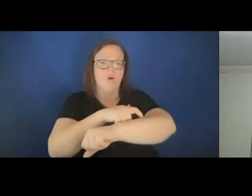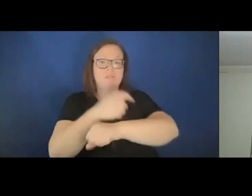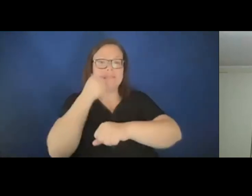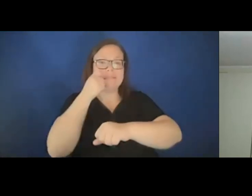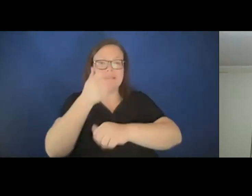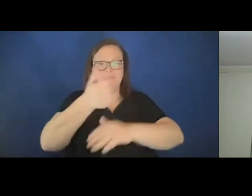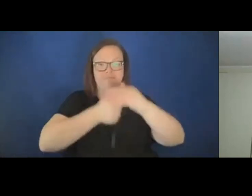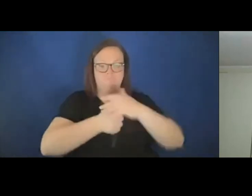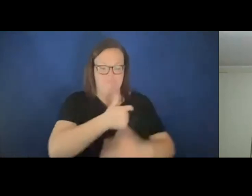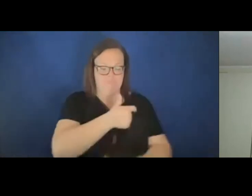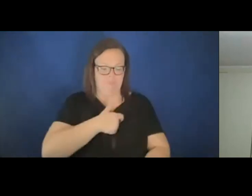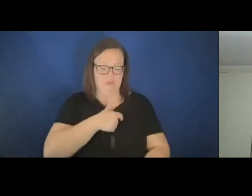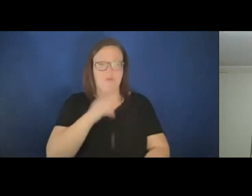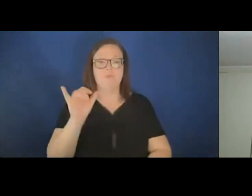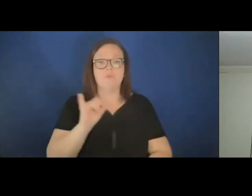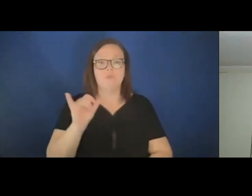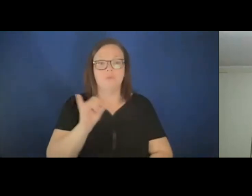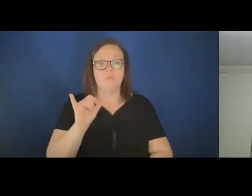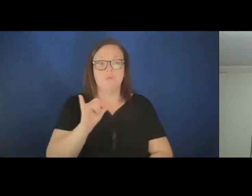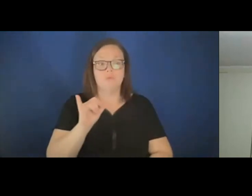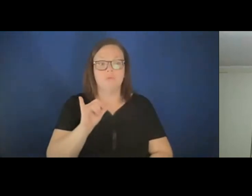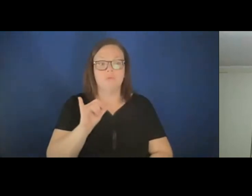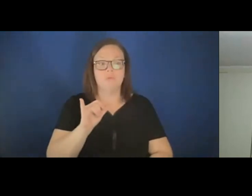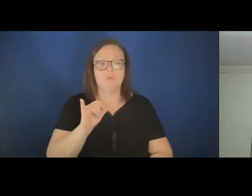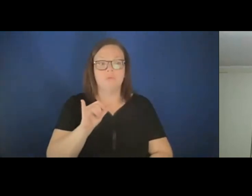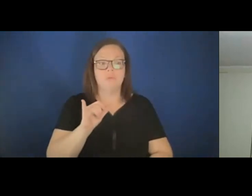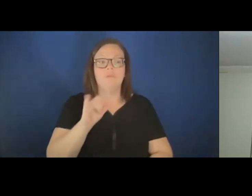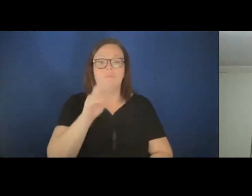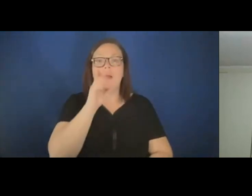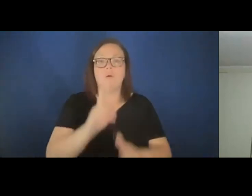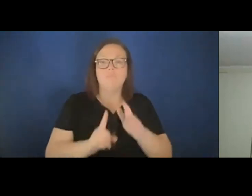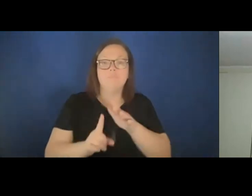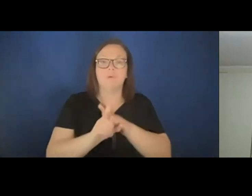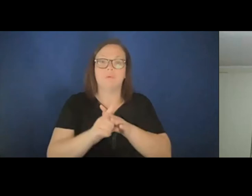And the scars beneath the skin too that resurface for photographs